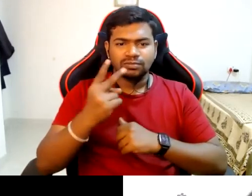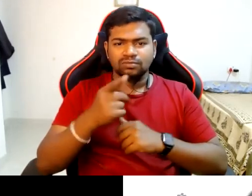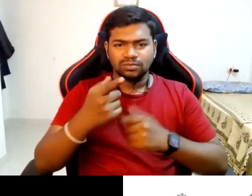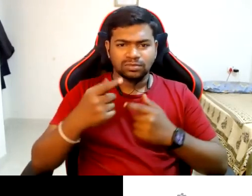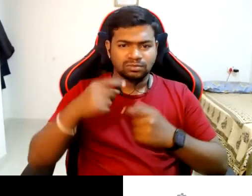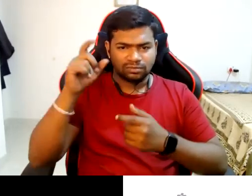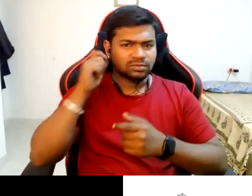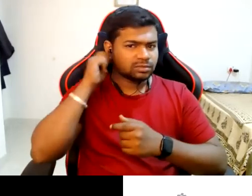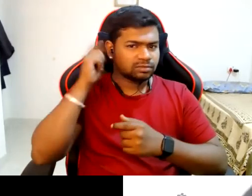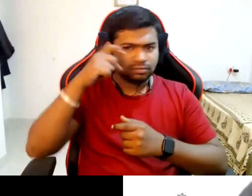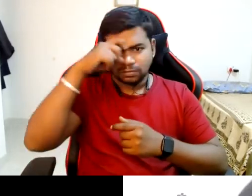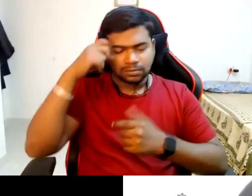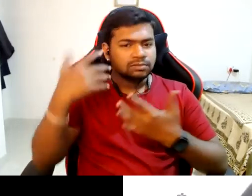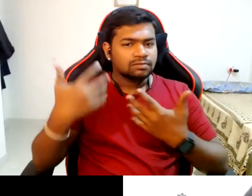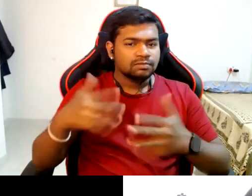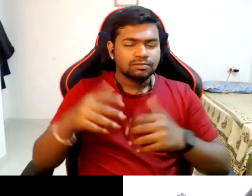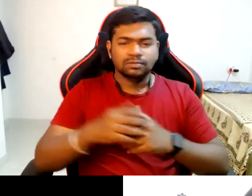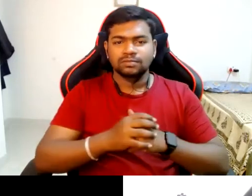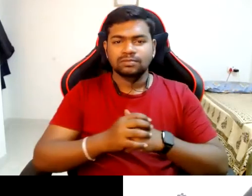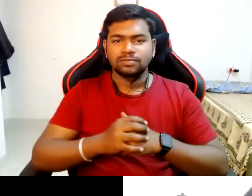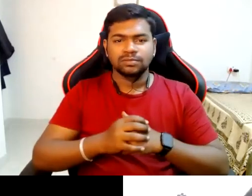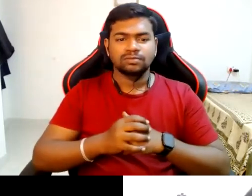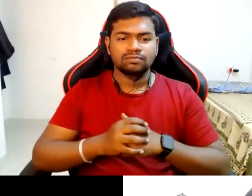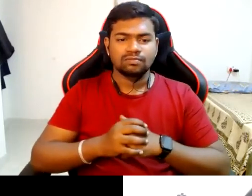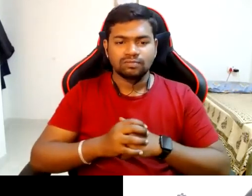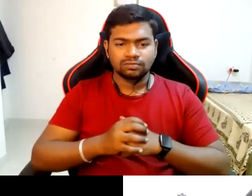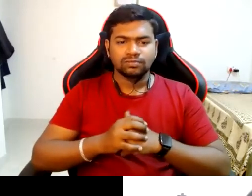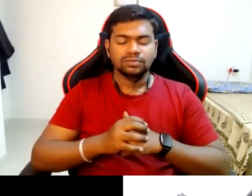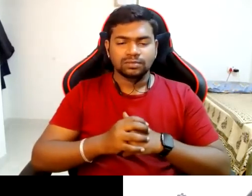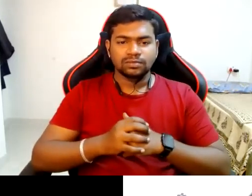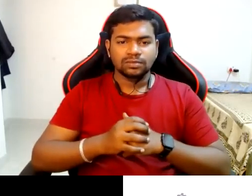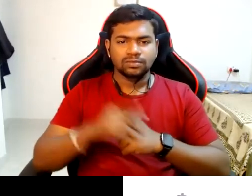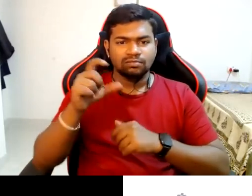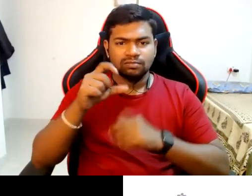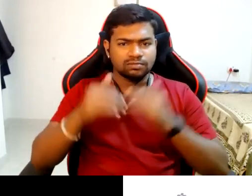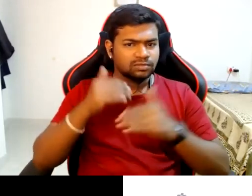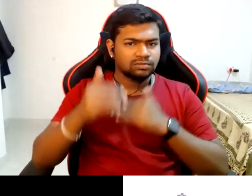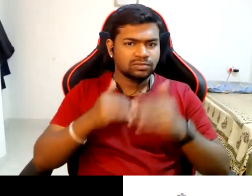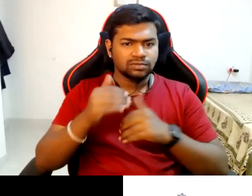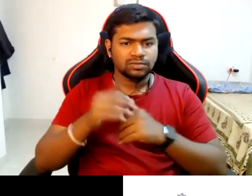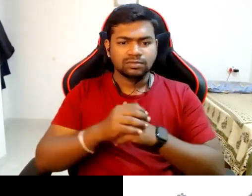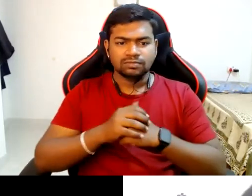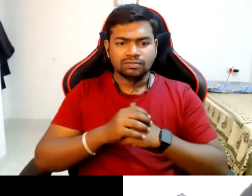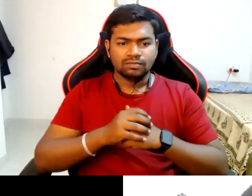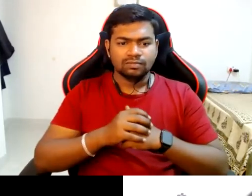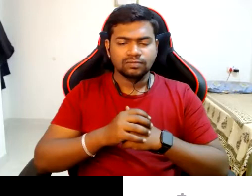And so I began my career to with laser soft. laser soft was a company.